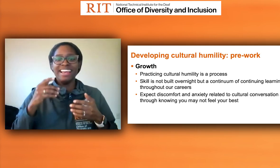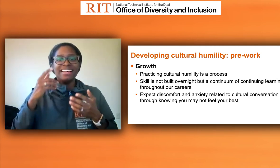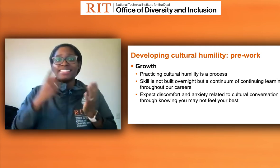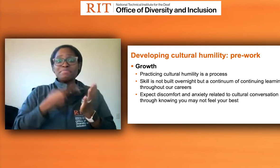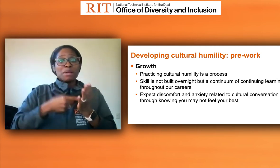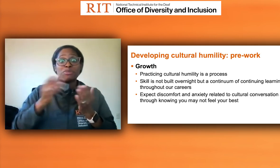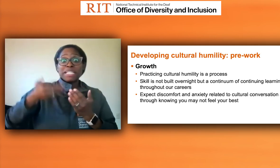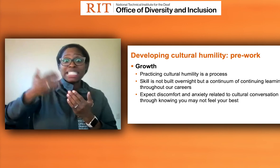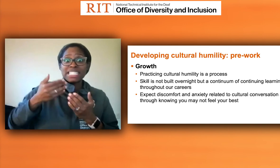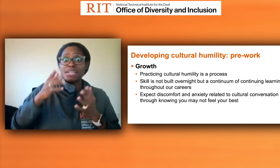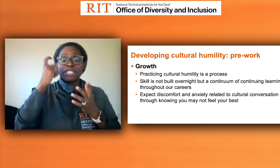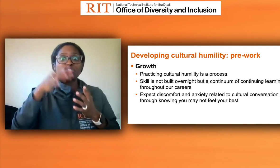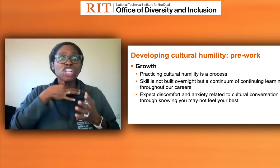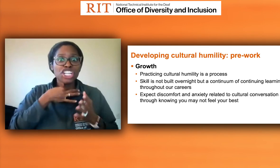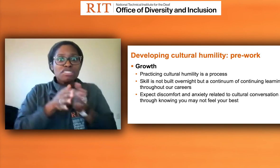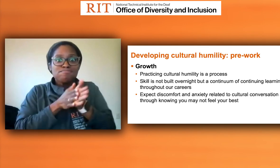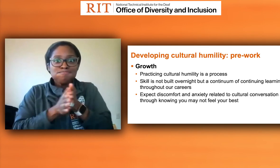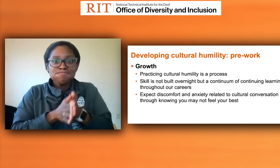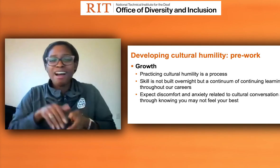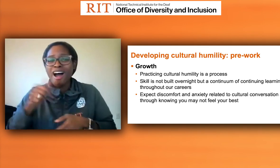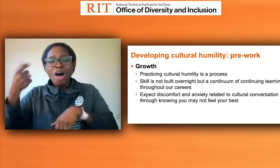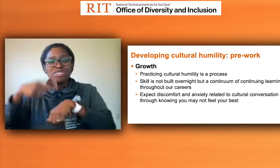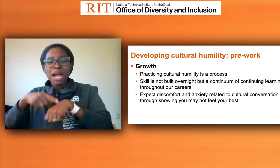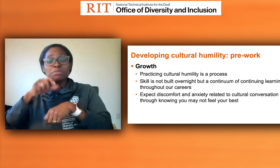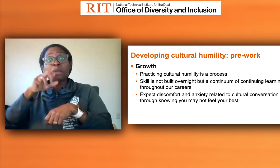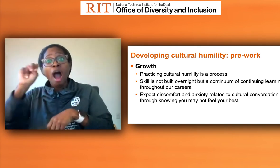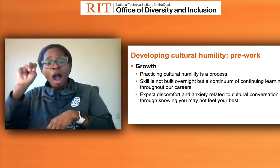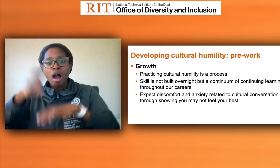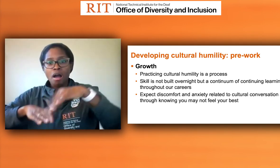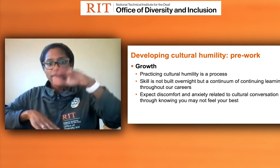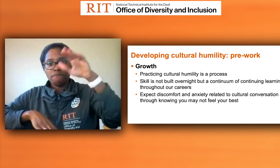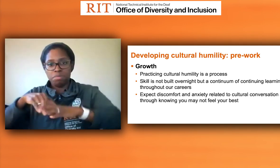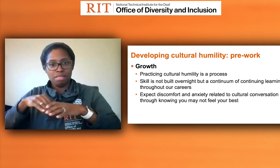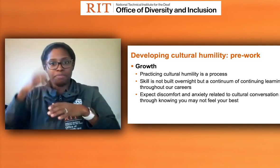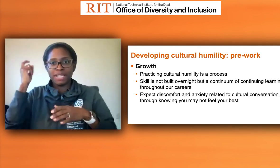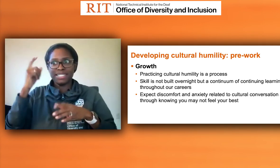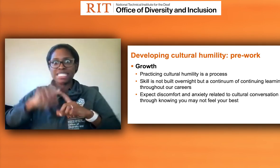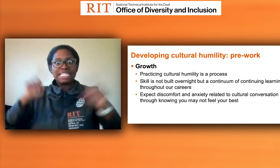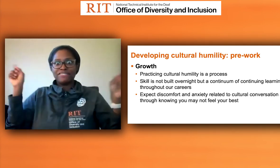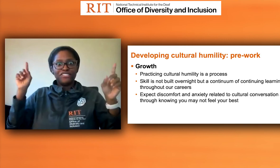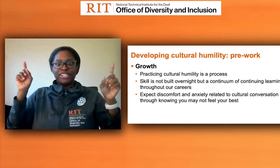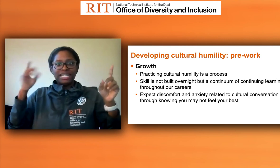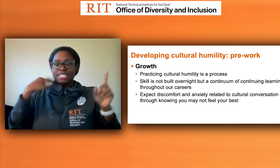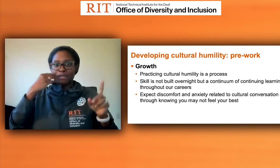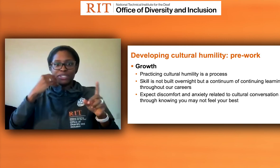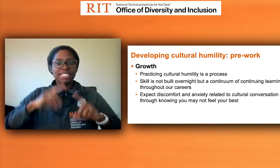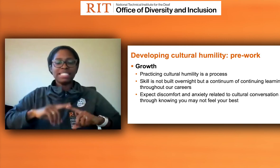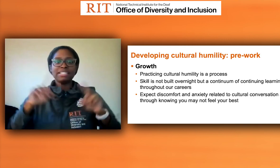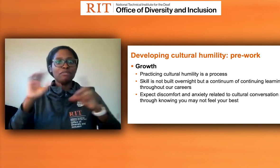It's an arduous process. It's difficult. It's challenging but fun. Sometimes, it's challenging--